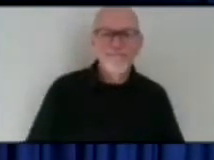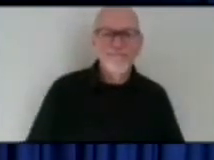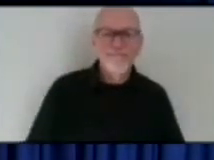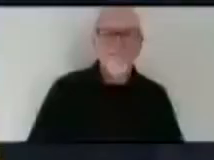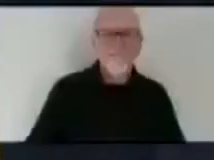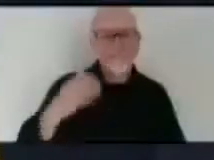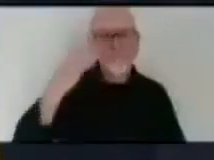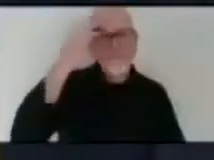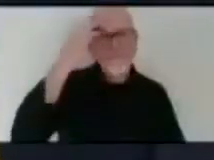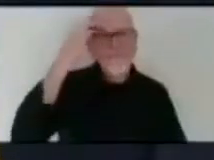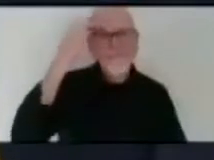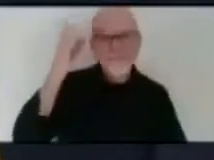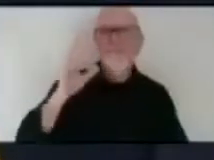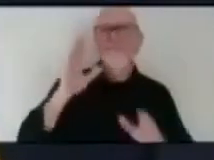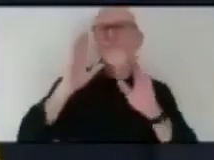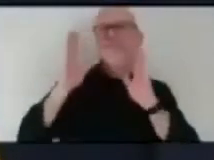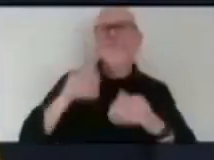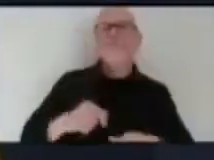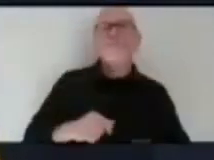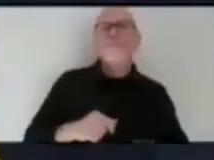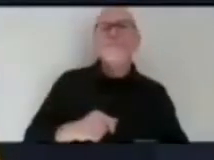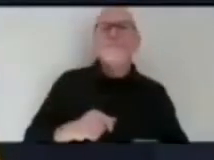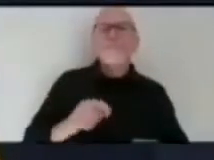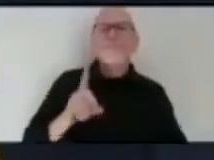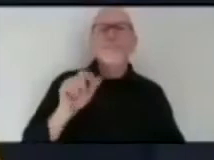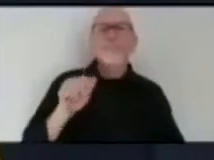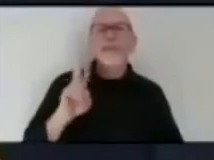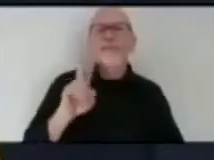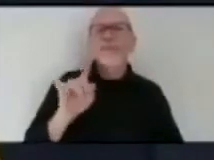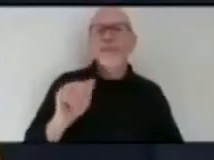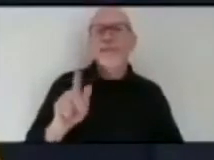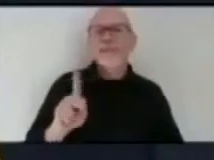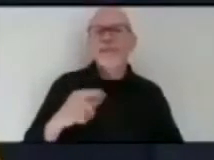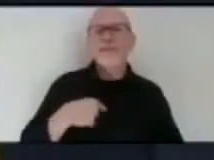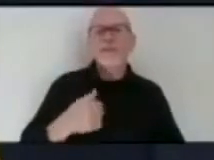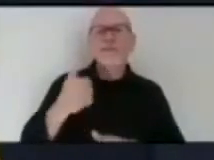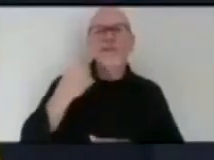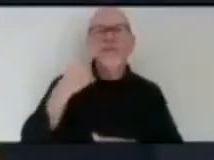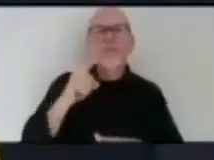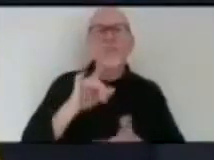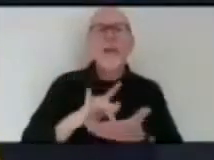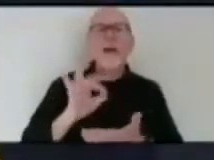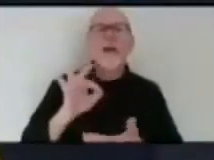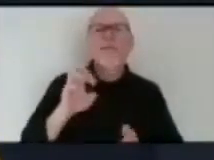Hi. Um so Danielson Yak chief medical officer for office to say the first